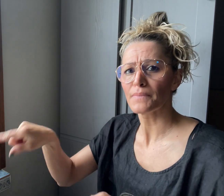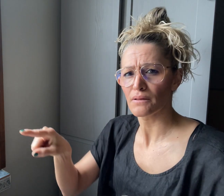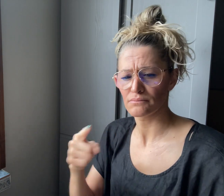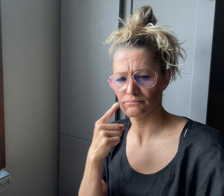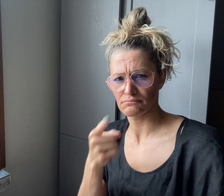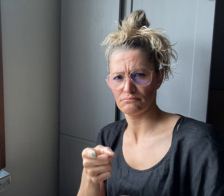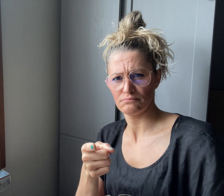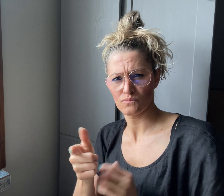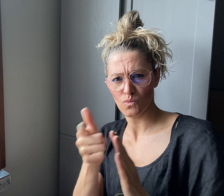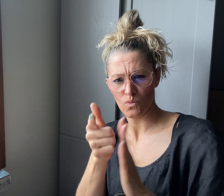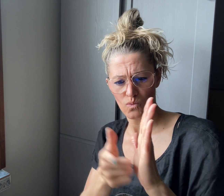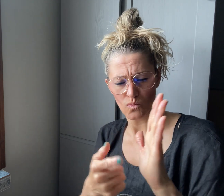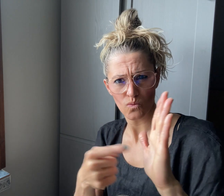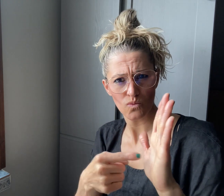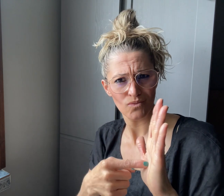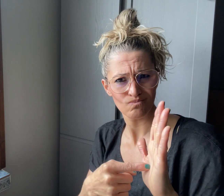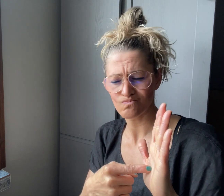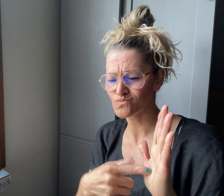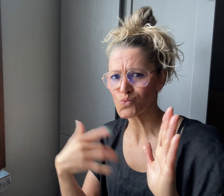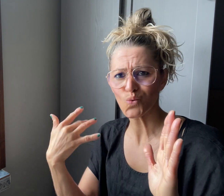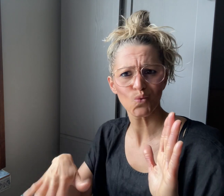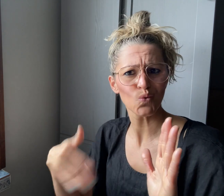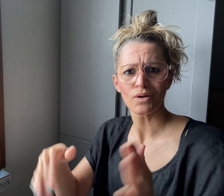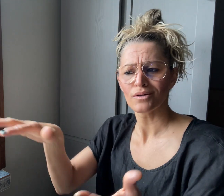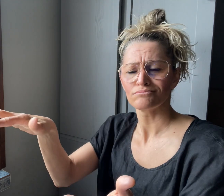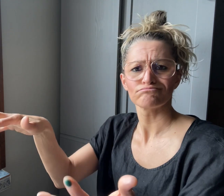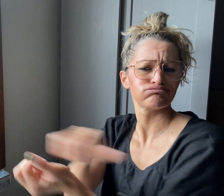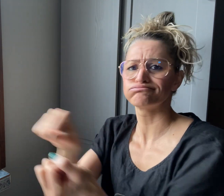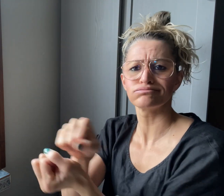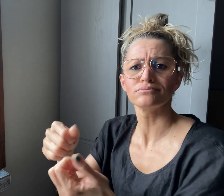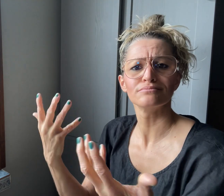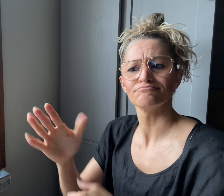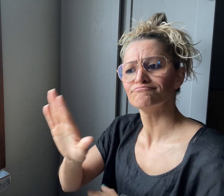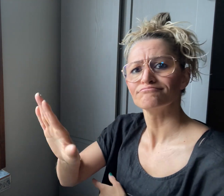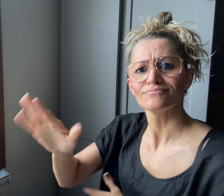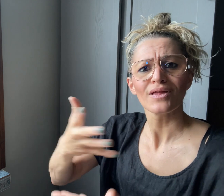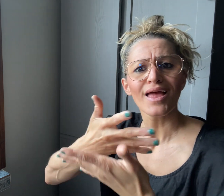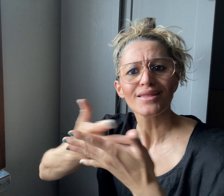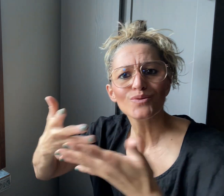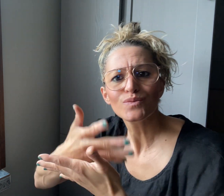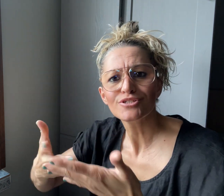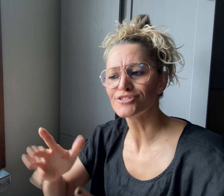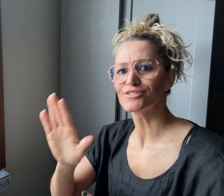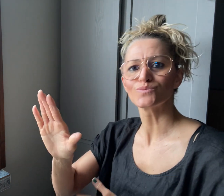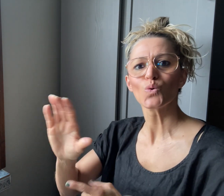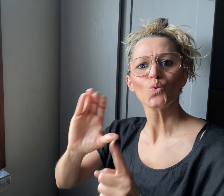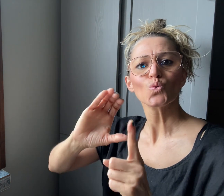this law did damage to the linguistic and cultural diversity